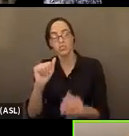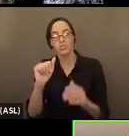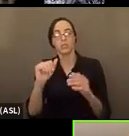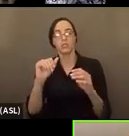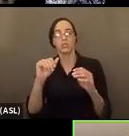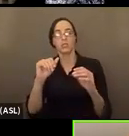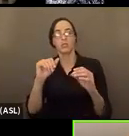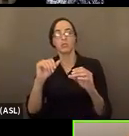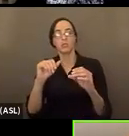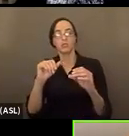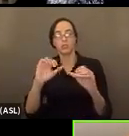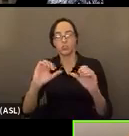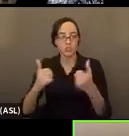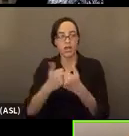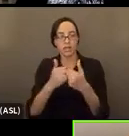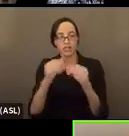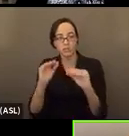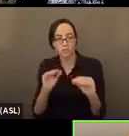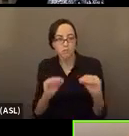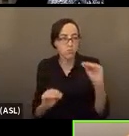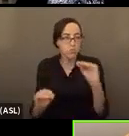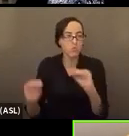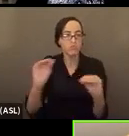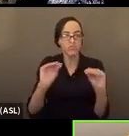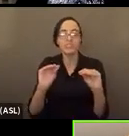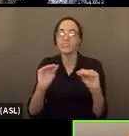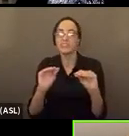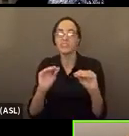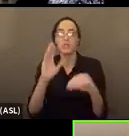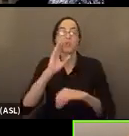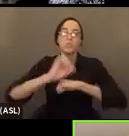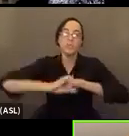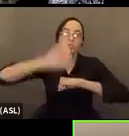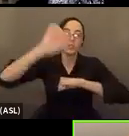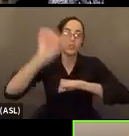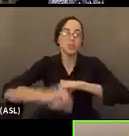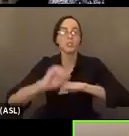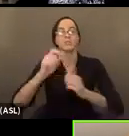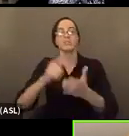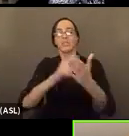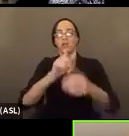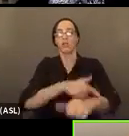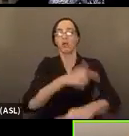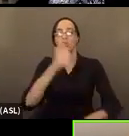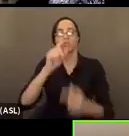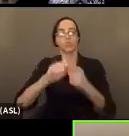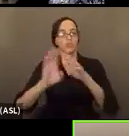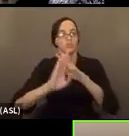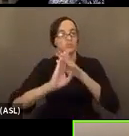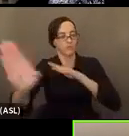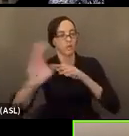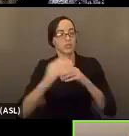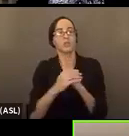it's going to take you longer to evacuate and it's true that roads and highways get um get